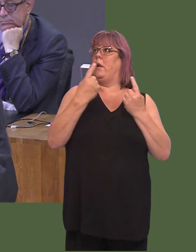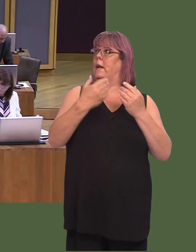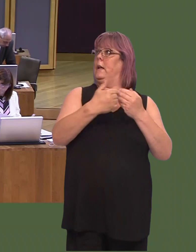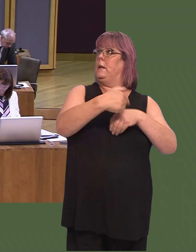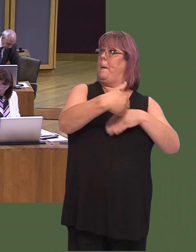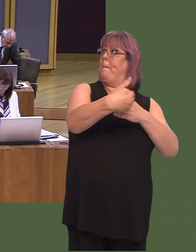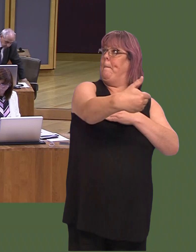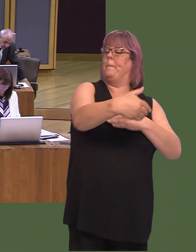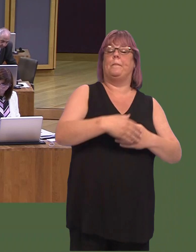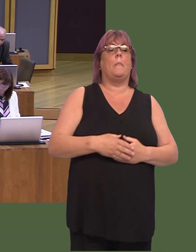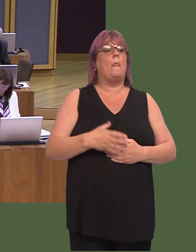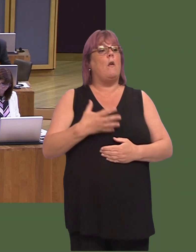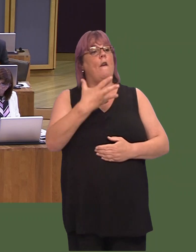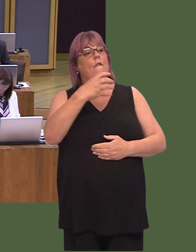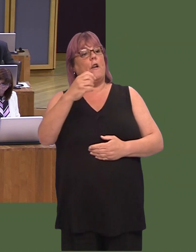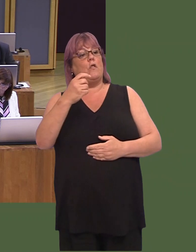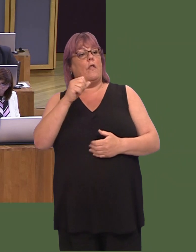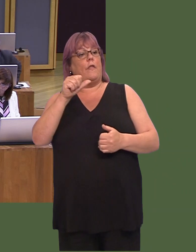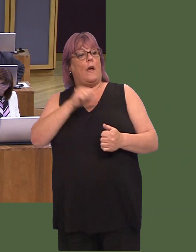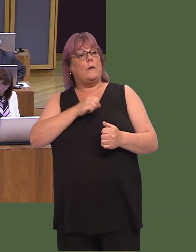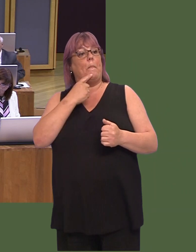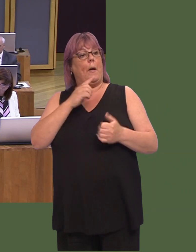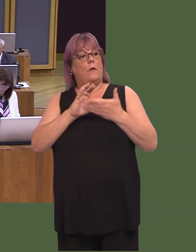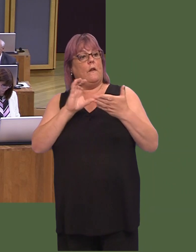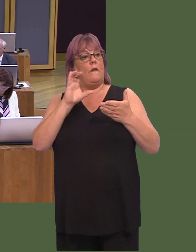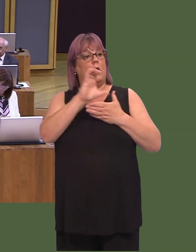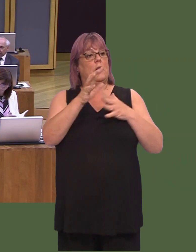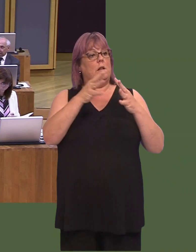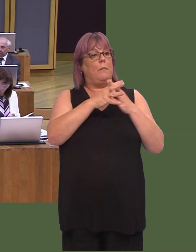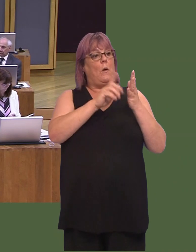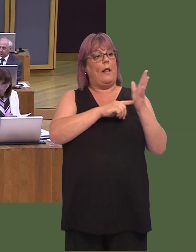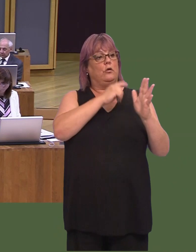Carwyn Jones AM: Well, we have made available a grant of £500,000 per annum to the WLGA